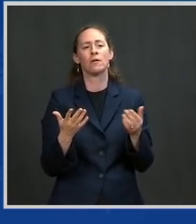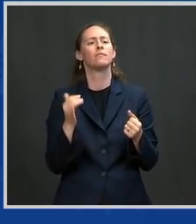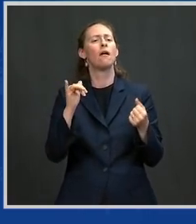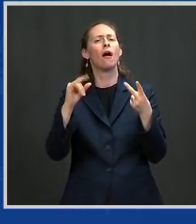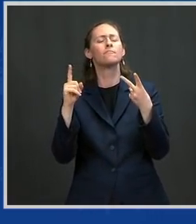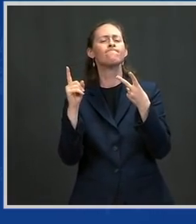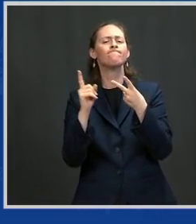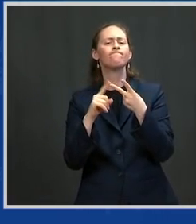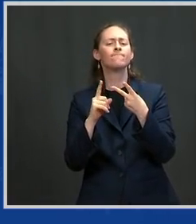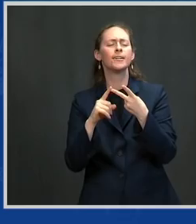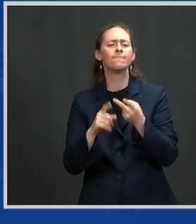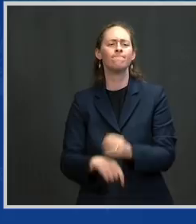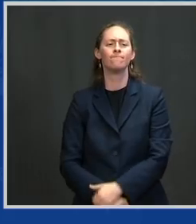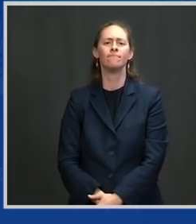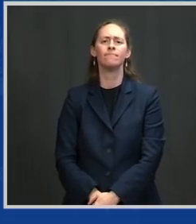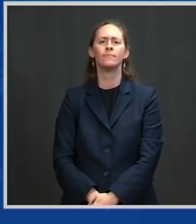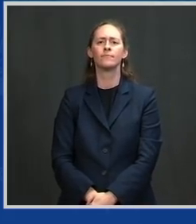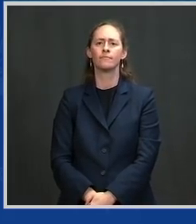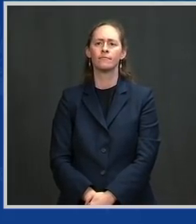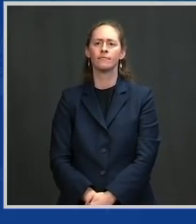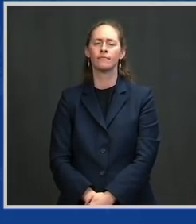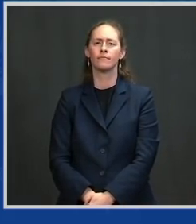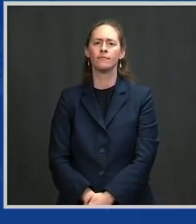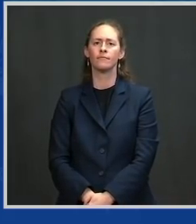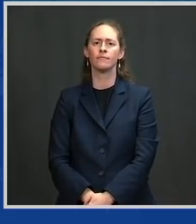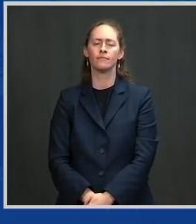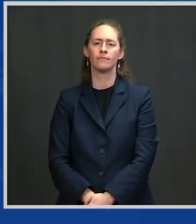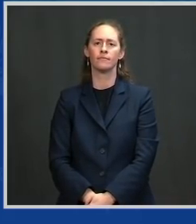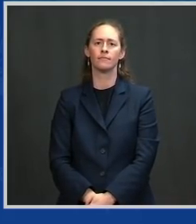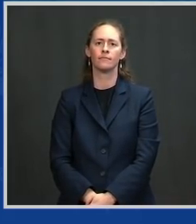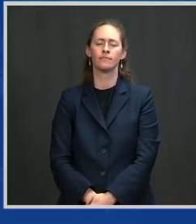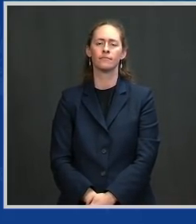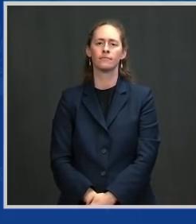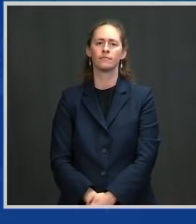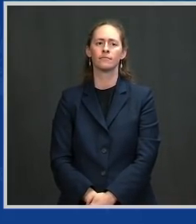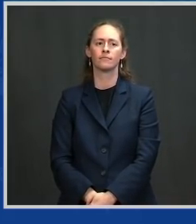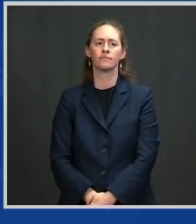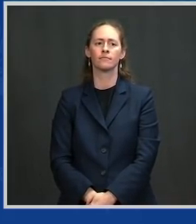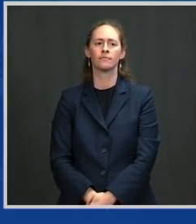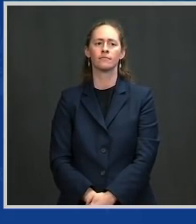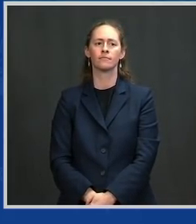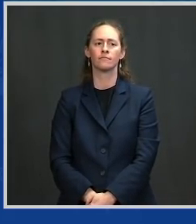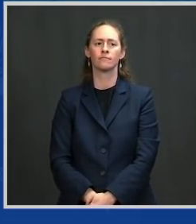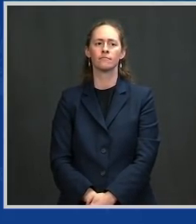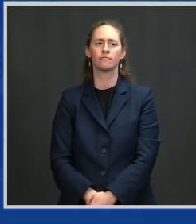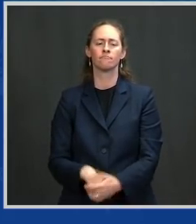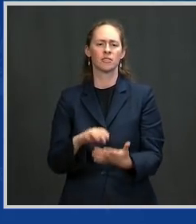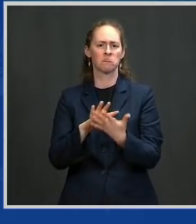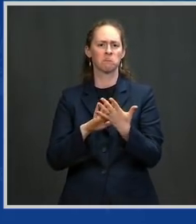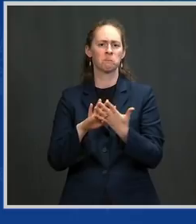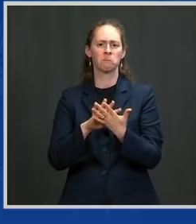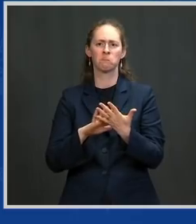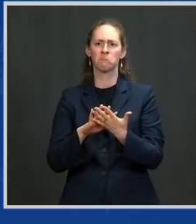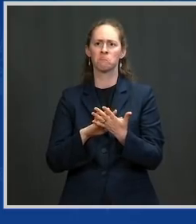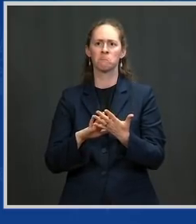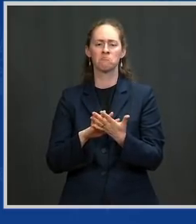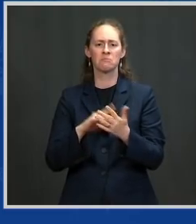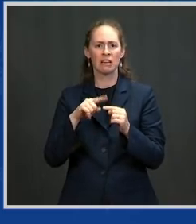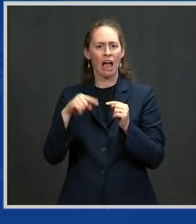The Press: How would you ever trust him? And what is your version of "trust but verify"? The President: I'd verify first and then trust.